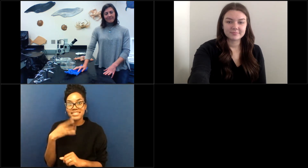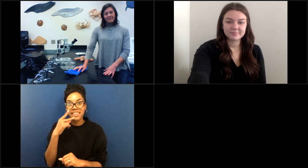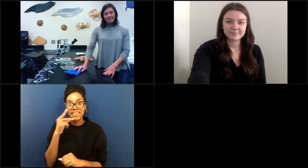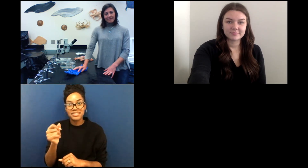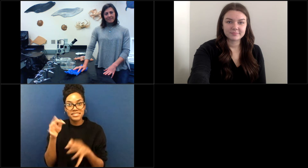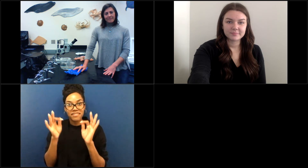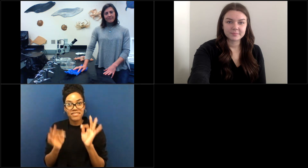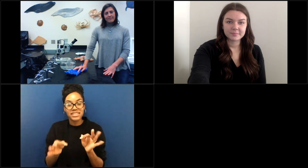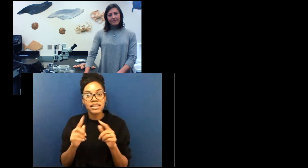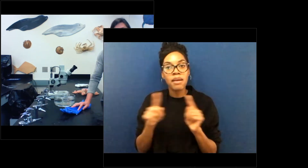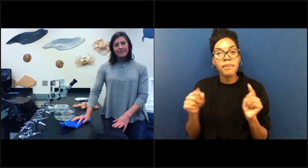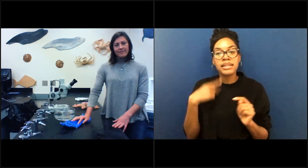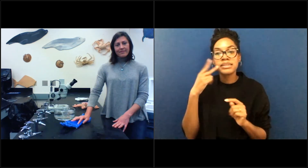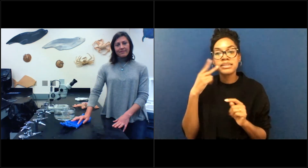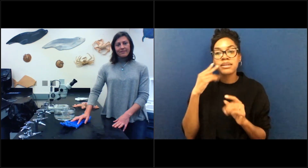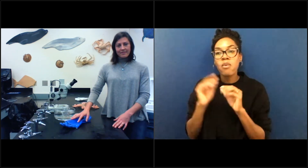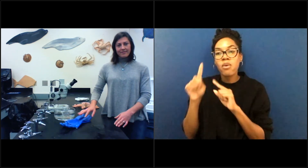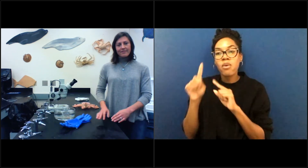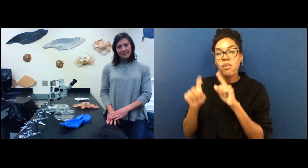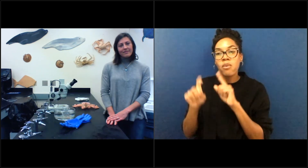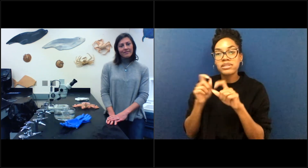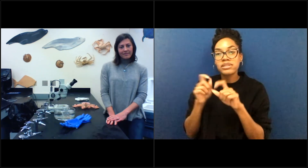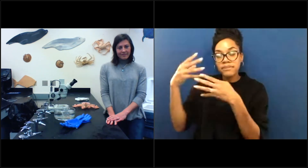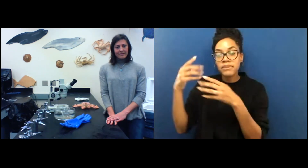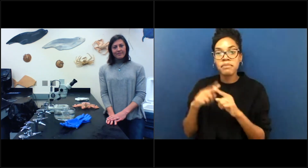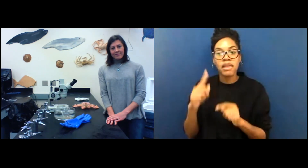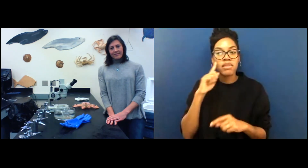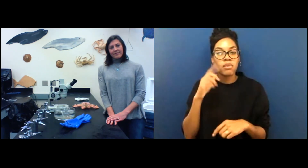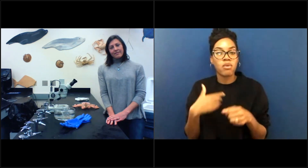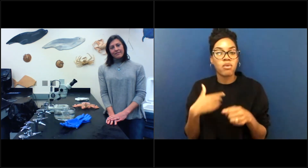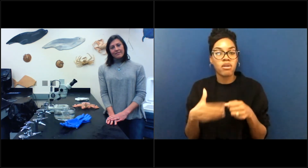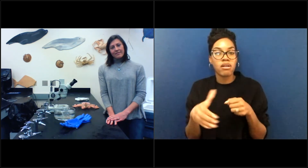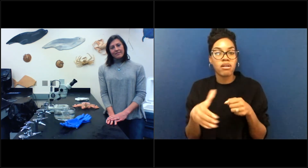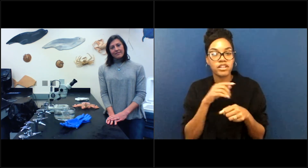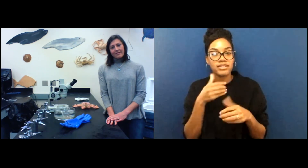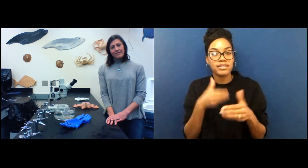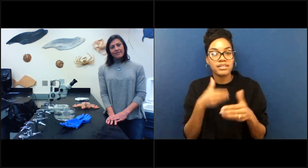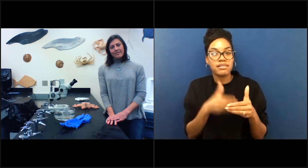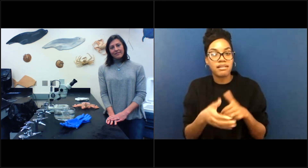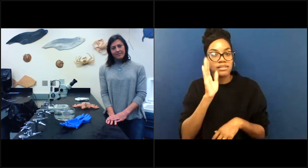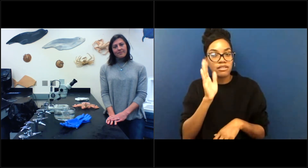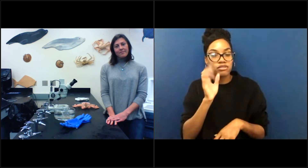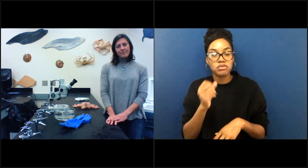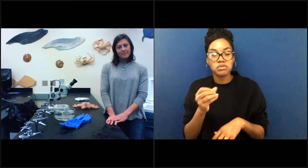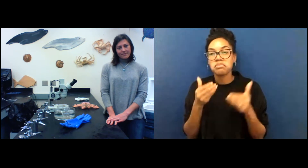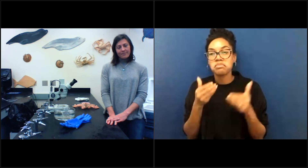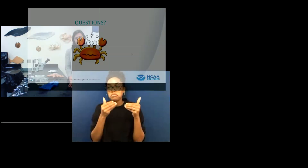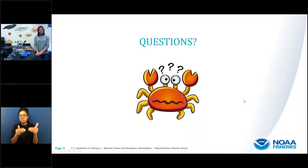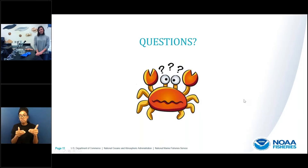and some of what you're going to talk about in the next section, I think will answer some of these questions. So why don't we move on to our next section?